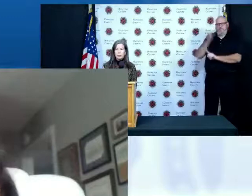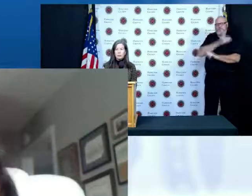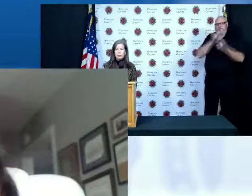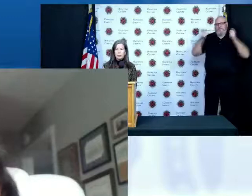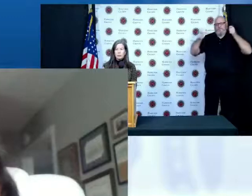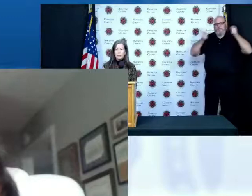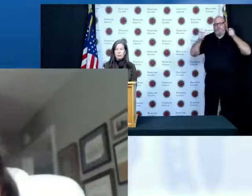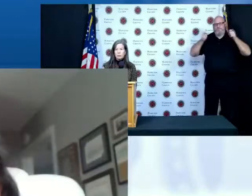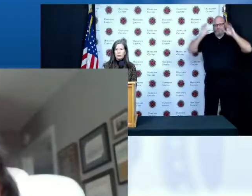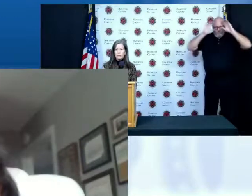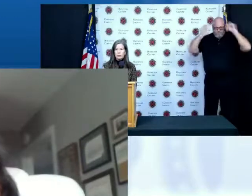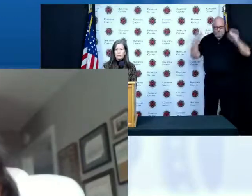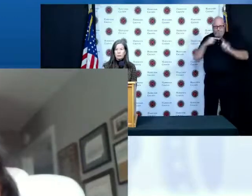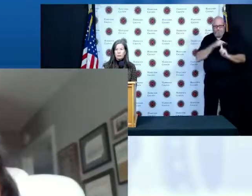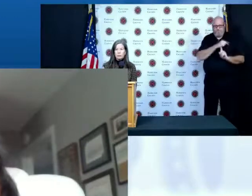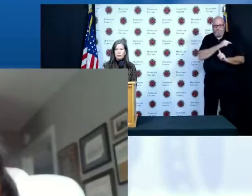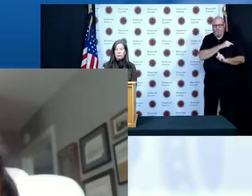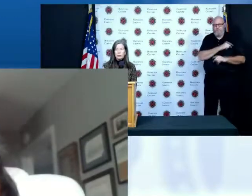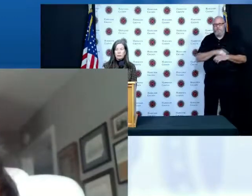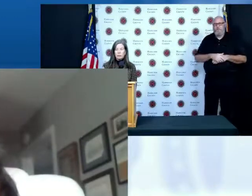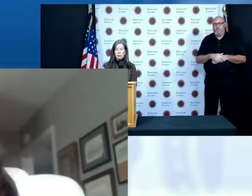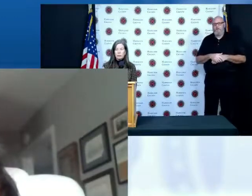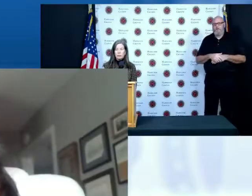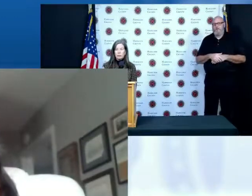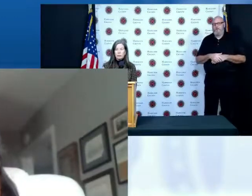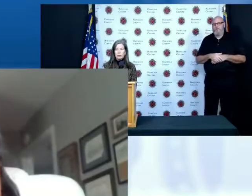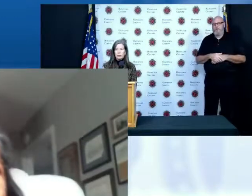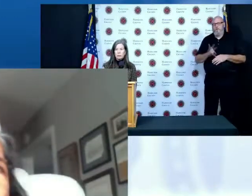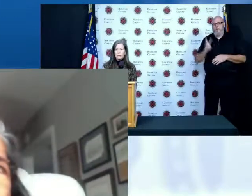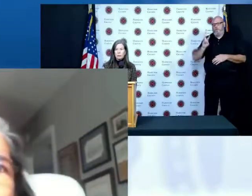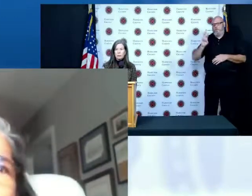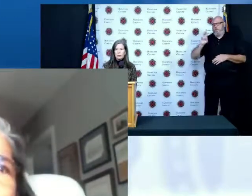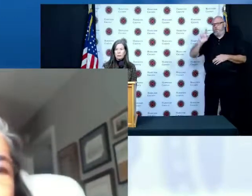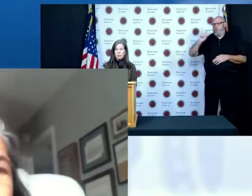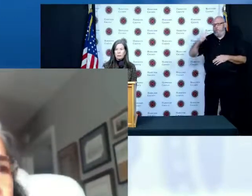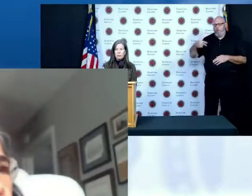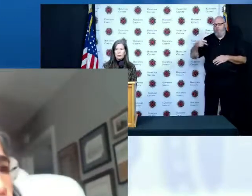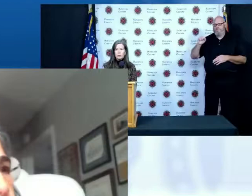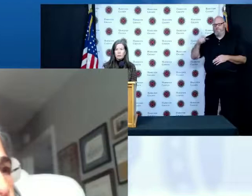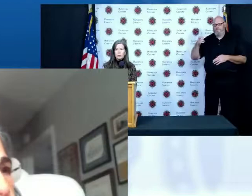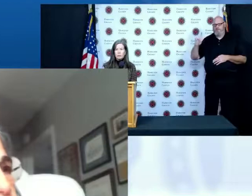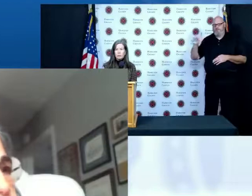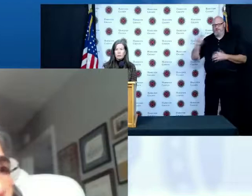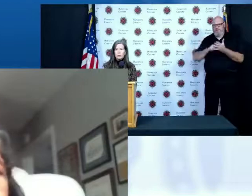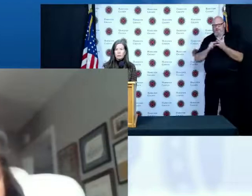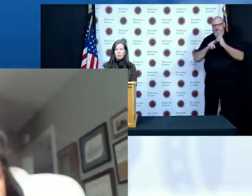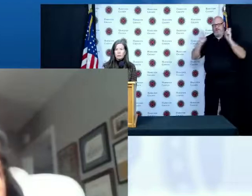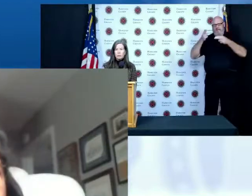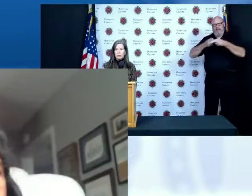Operation Warp Speed or the White House I guess that's something I sort of felt was happening but